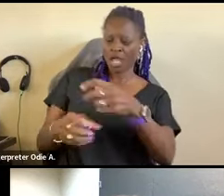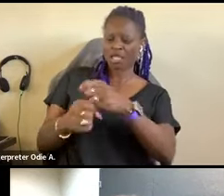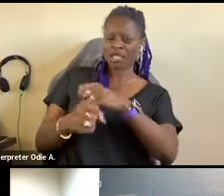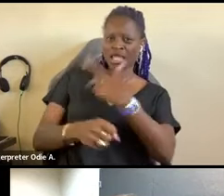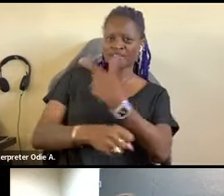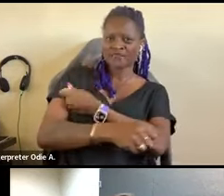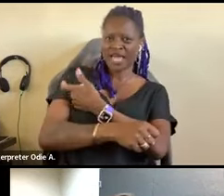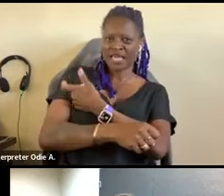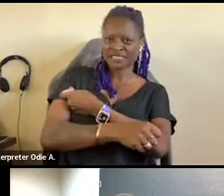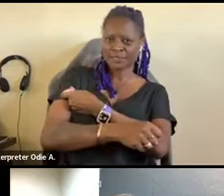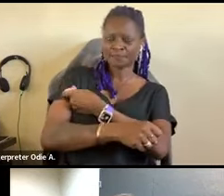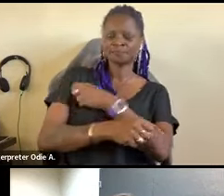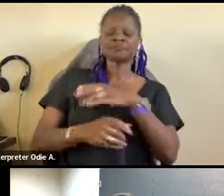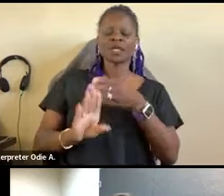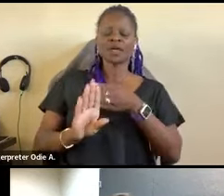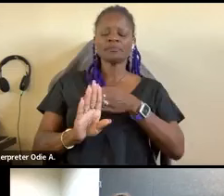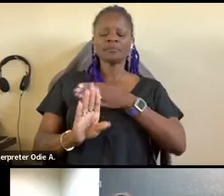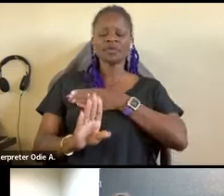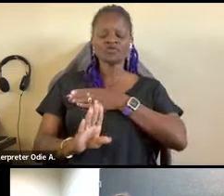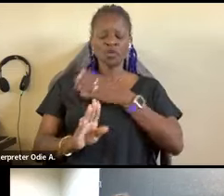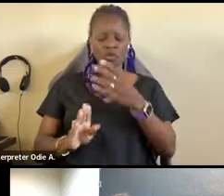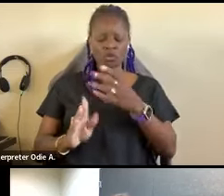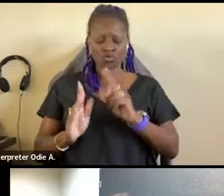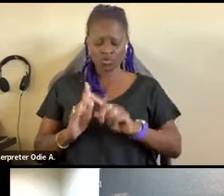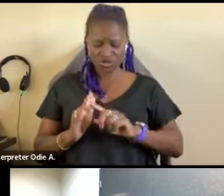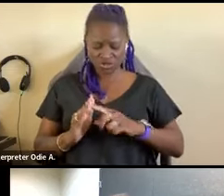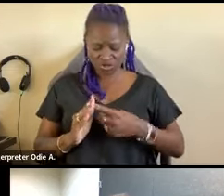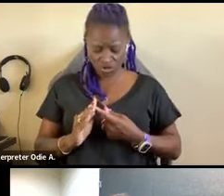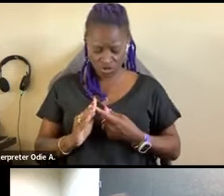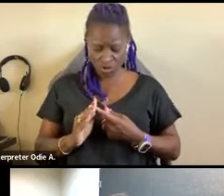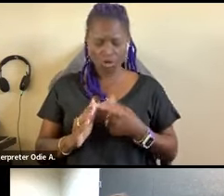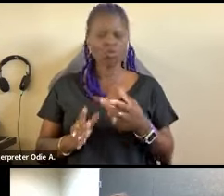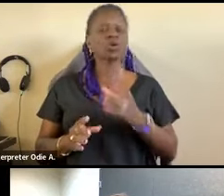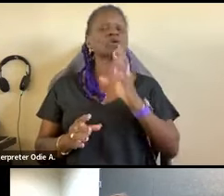But before we get into any of those areas, we first want to talk with you about the